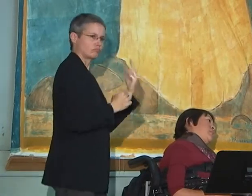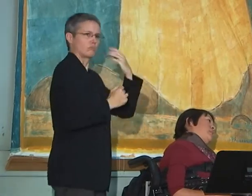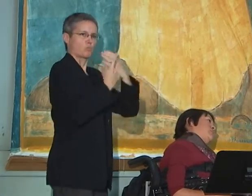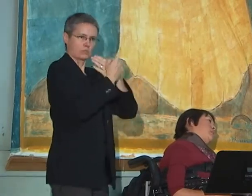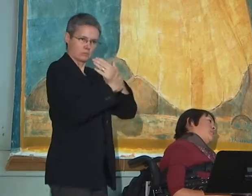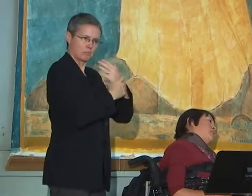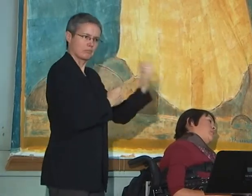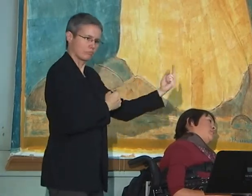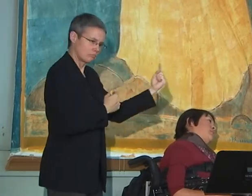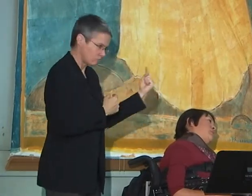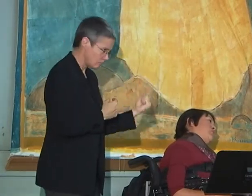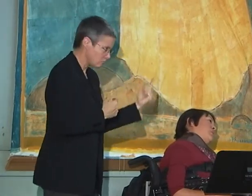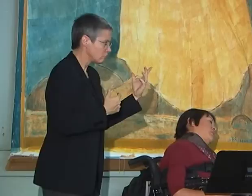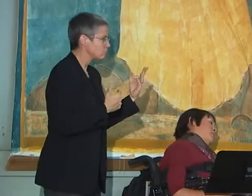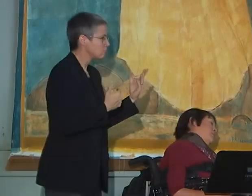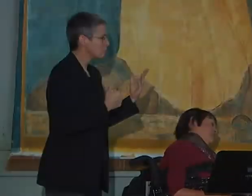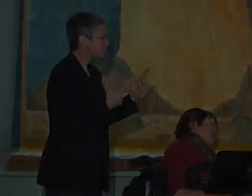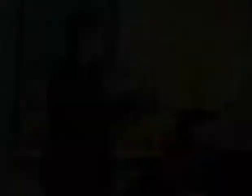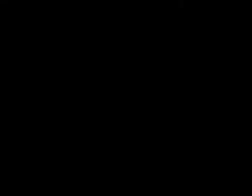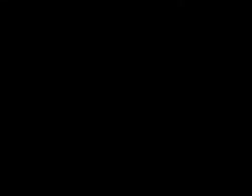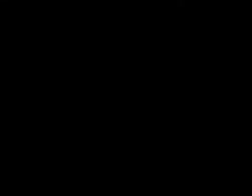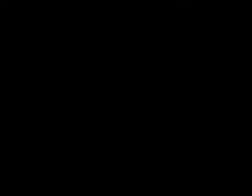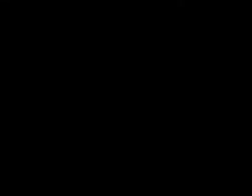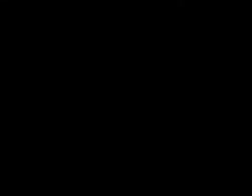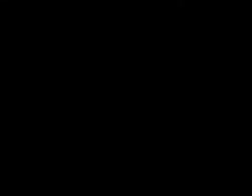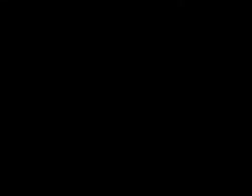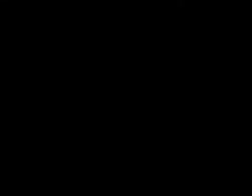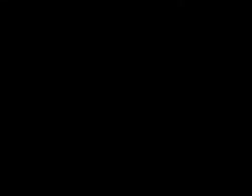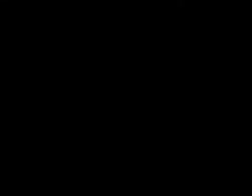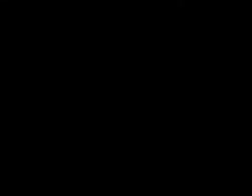based on somebody drawing their name out of a hat.